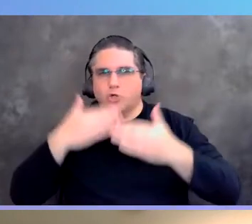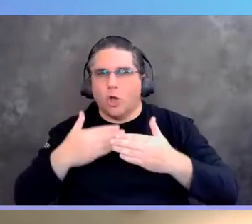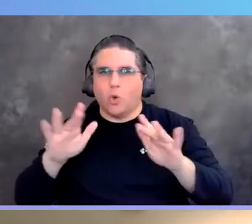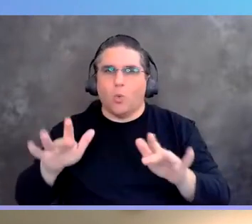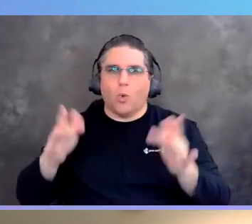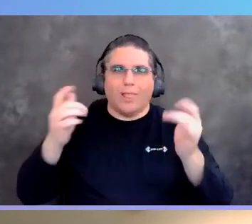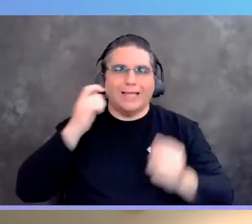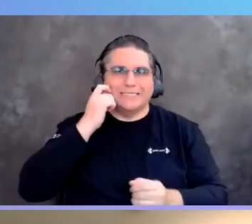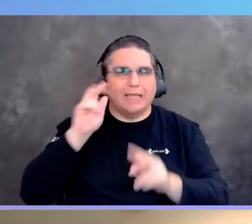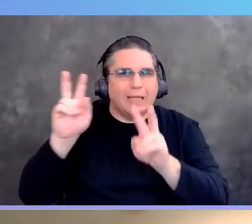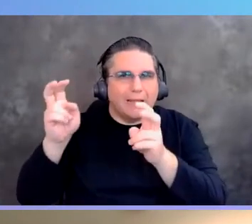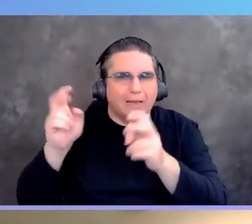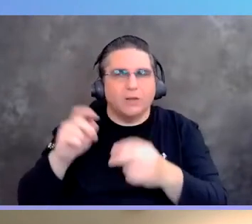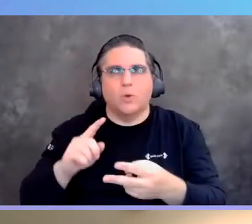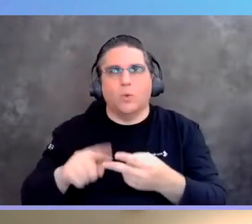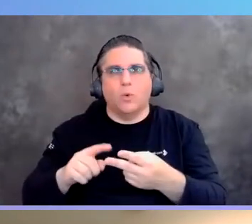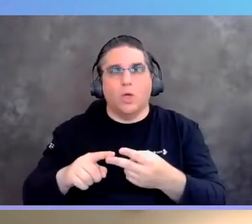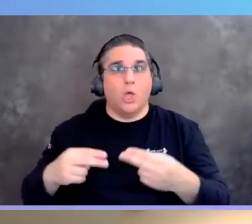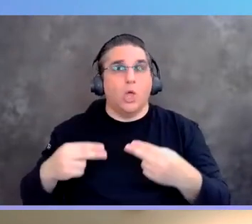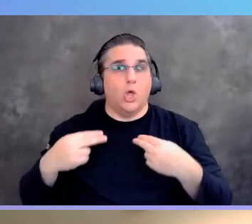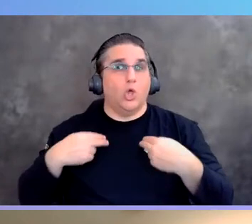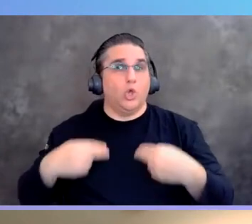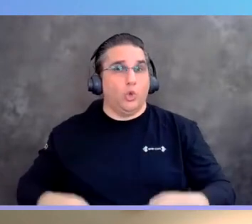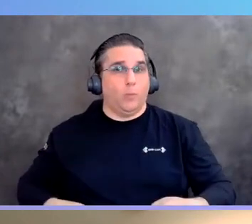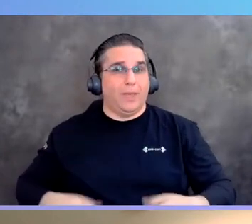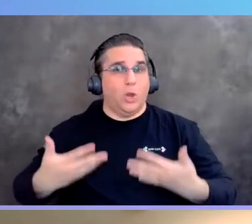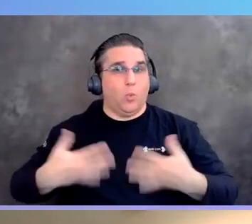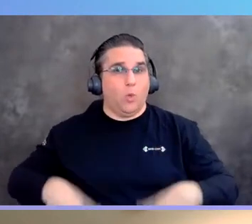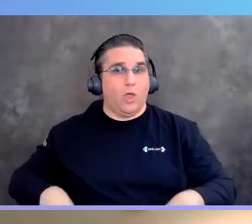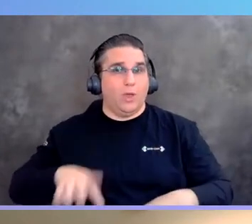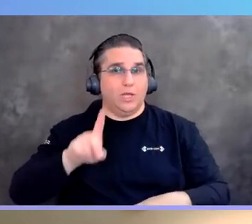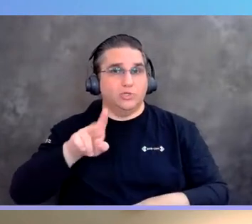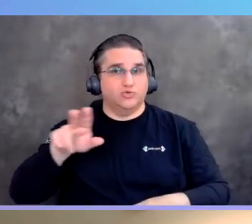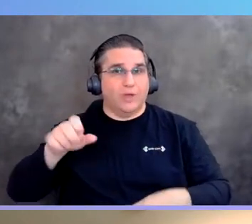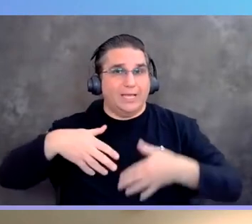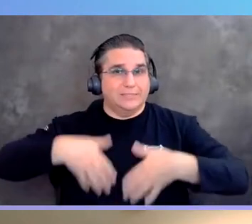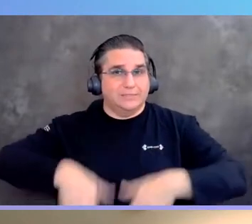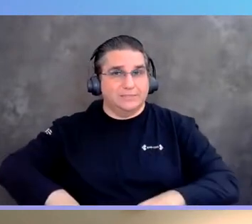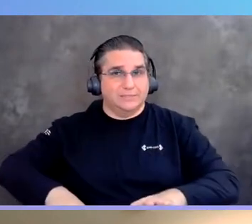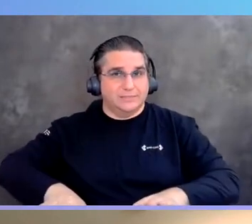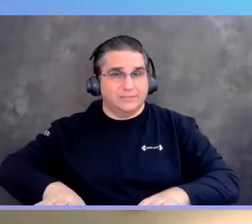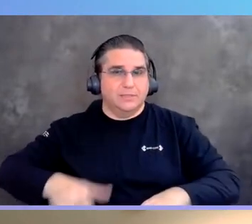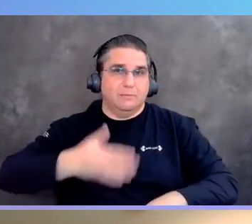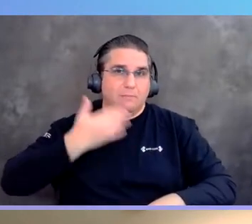or, quote, human wearing a dress, end quote or quote appear